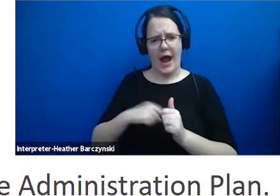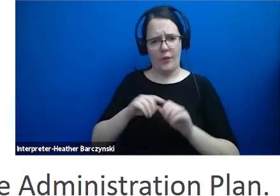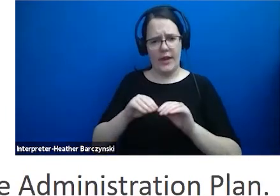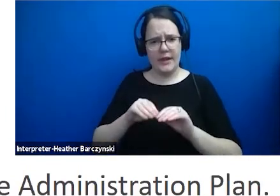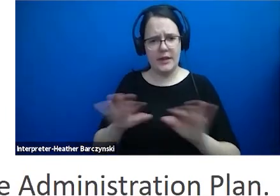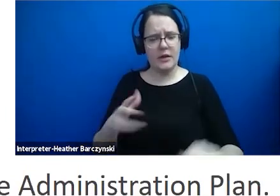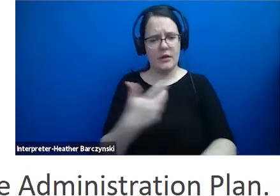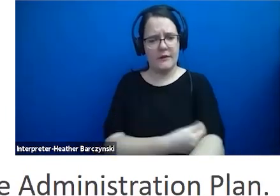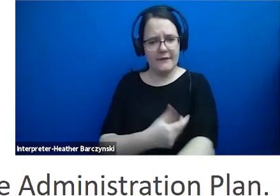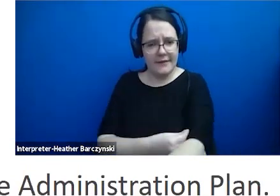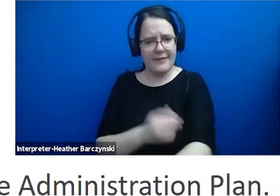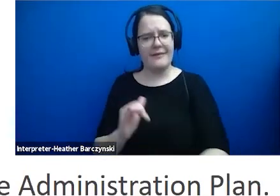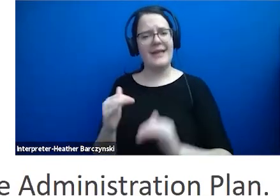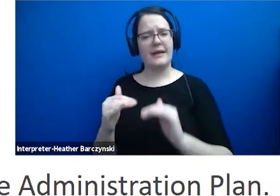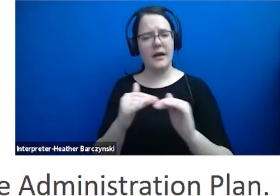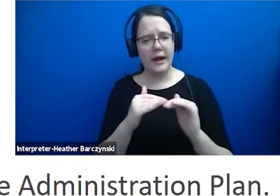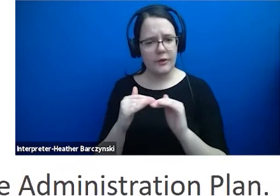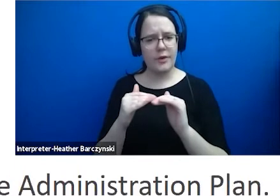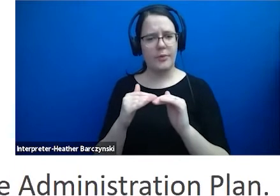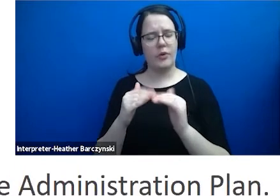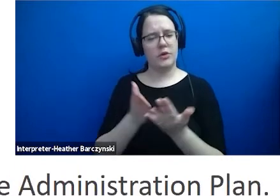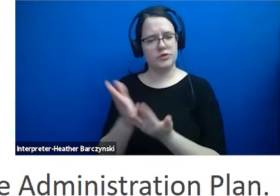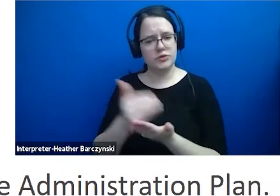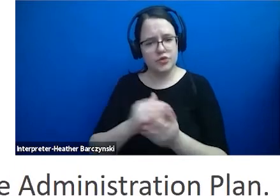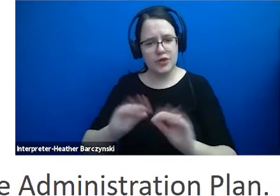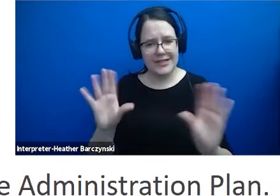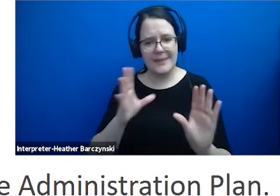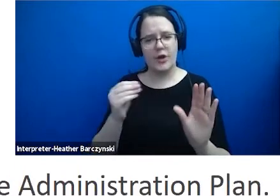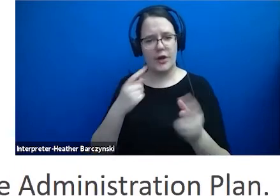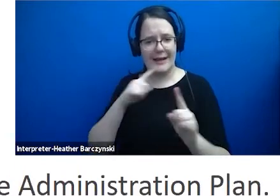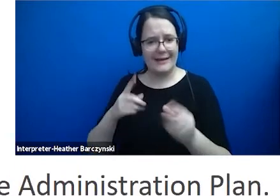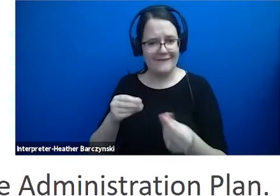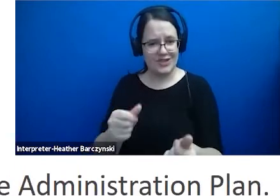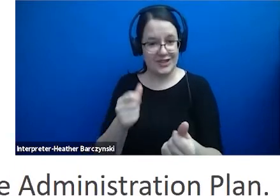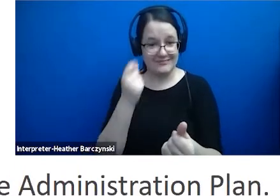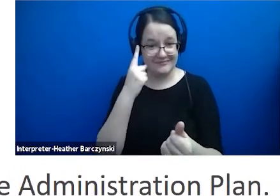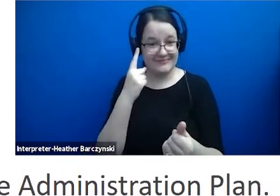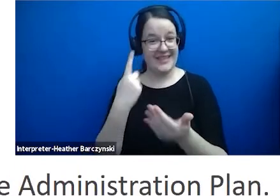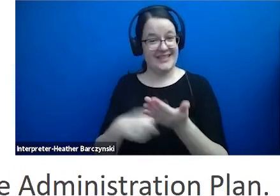transparent and efficient and sometimes those three values can be in conflict with one another